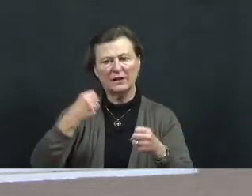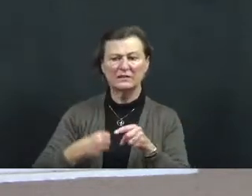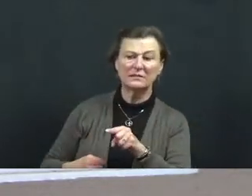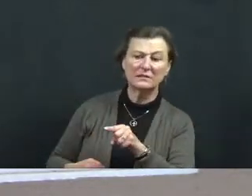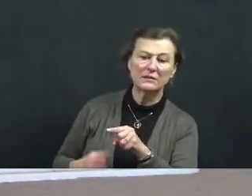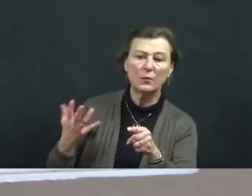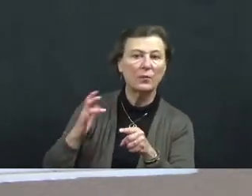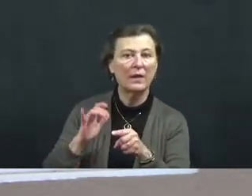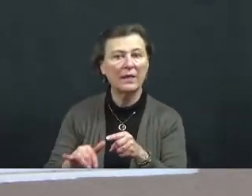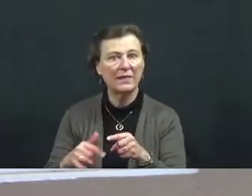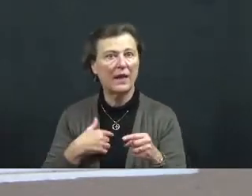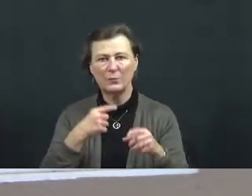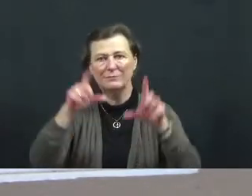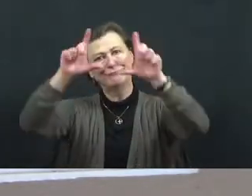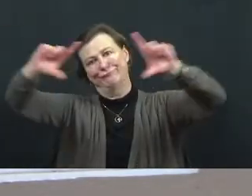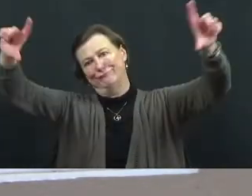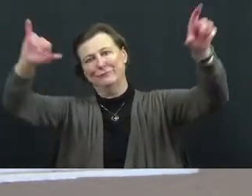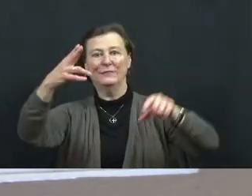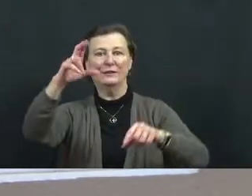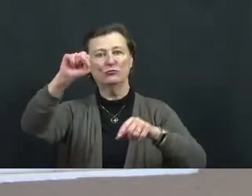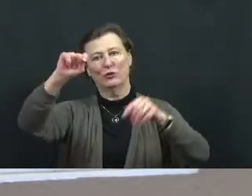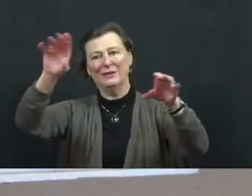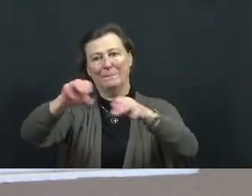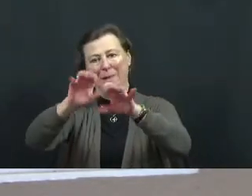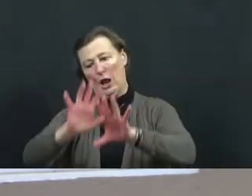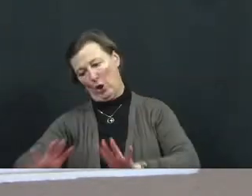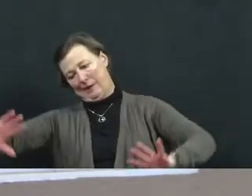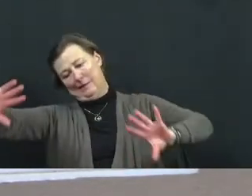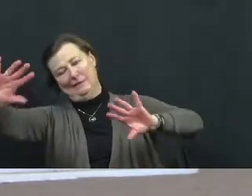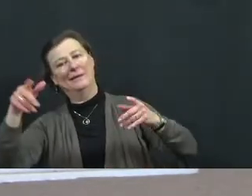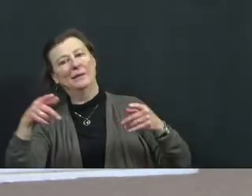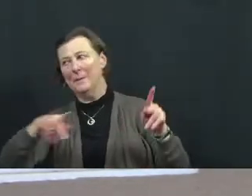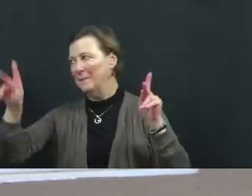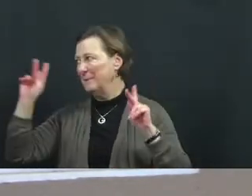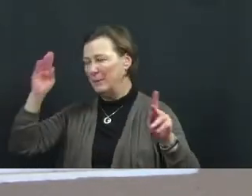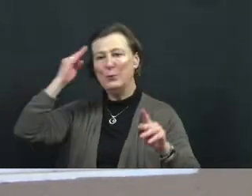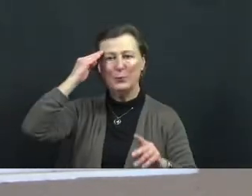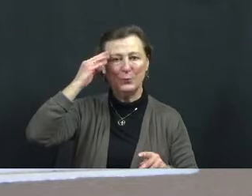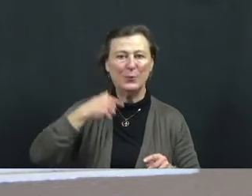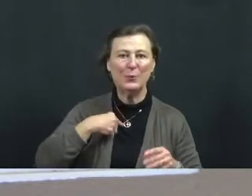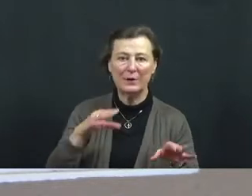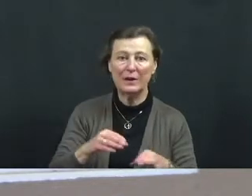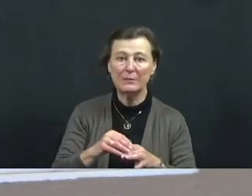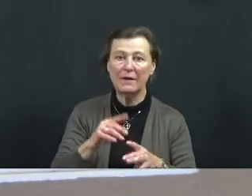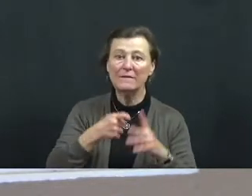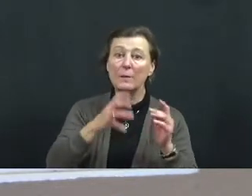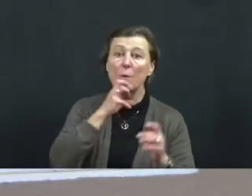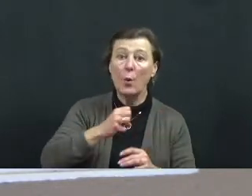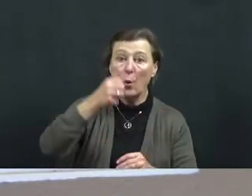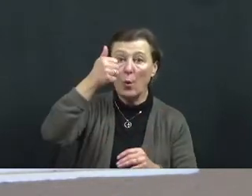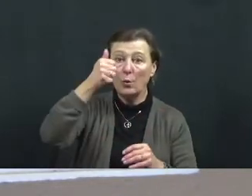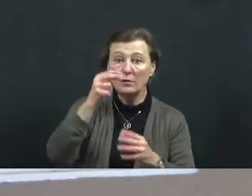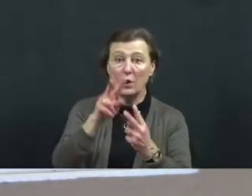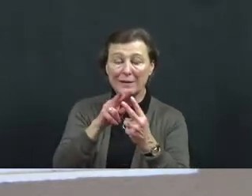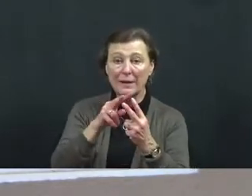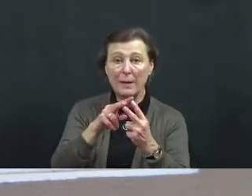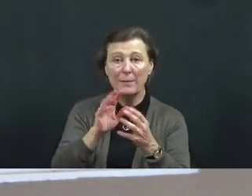And we had “Just Married” written all over our car. So, they knew we had just gotten married. And, it was from an older couple that had been married for decades.